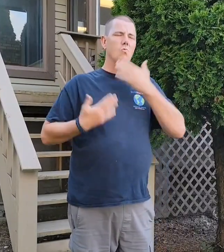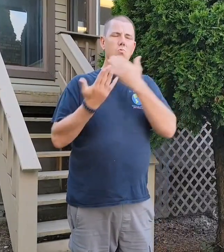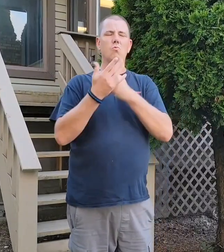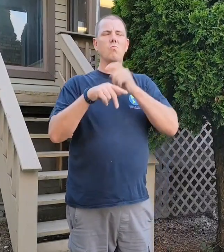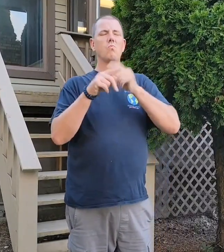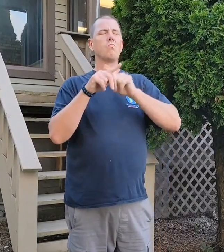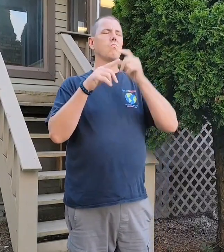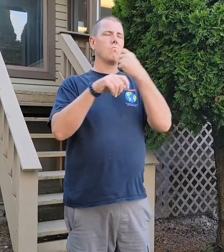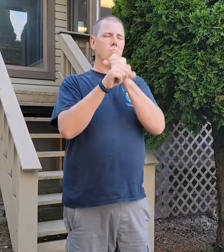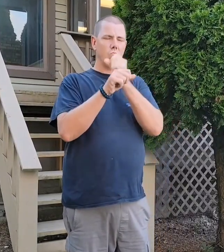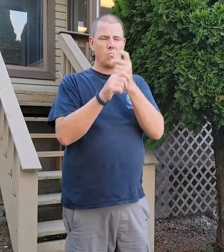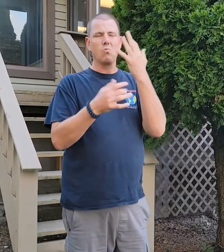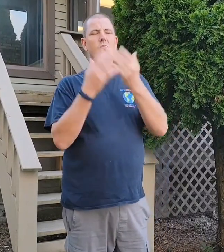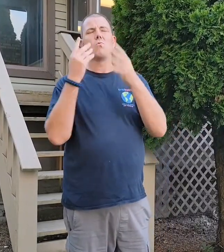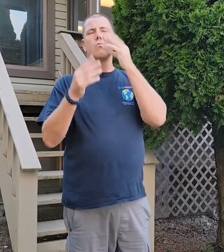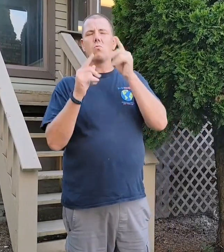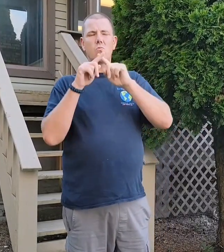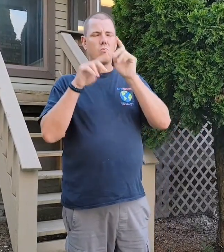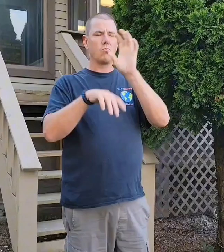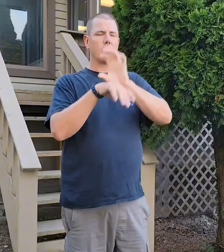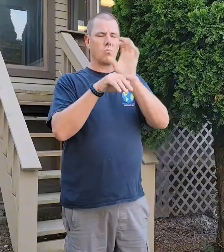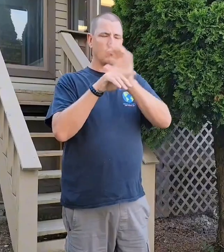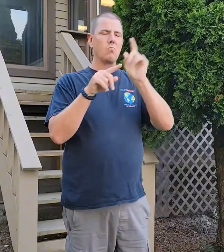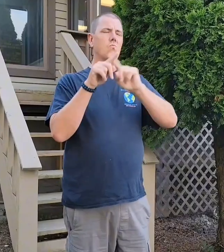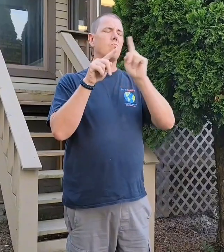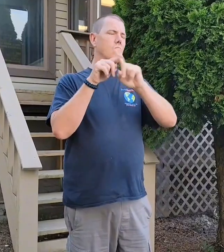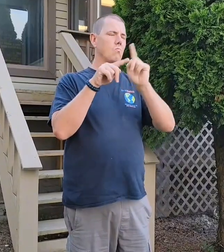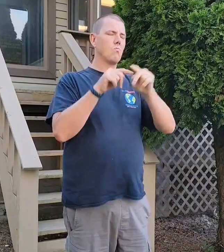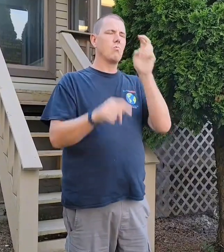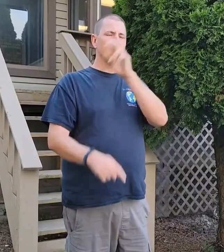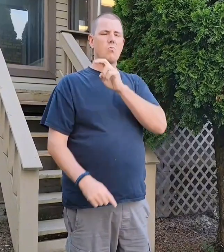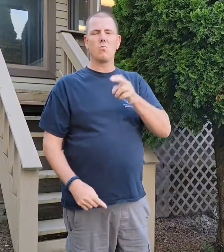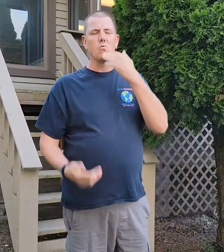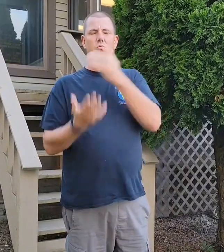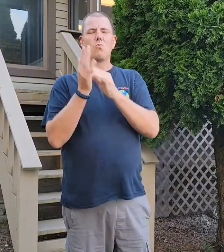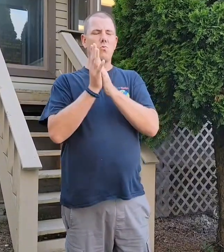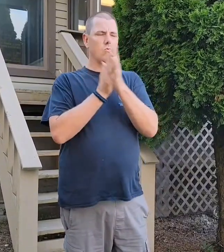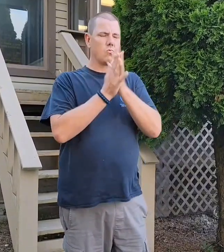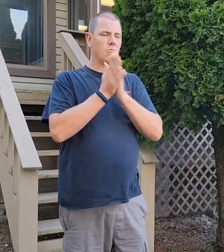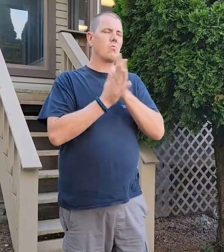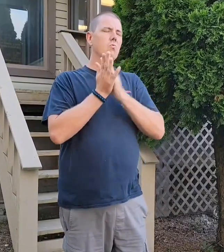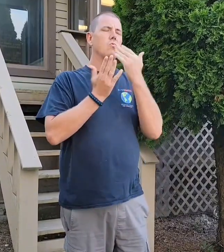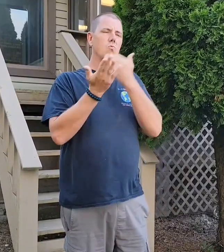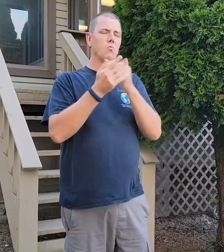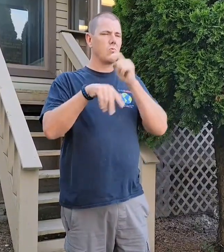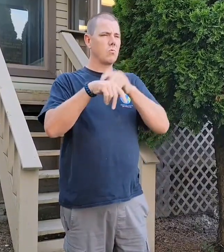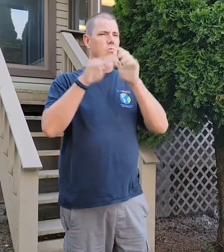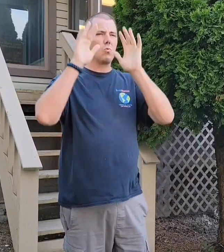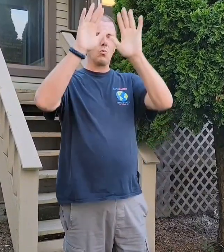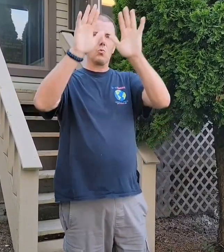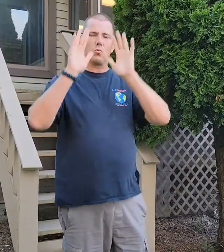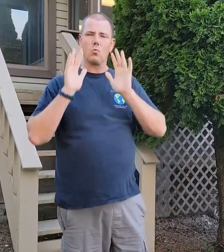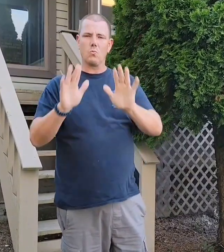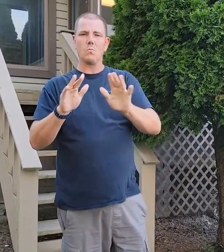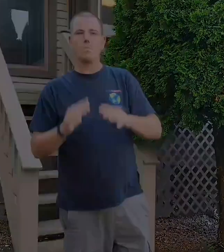going on here, we had a really great time. We had a campfire, visited a bunch of churches, and overall had a good time. It was amazing!